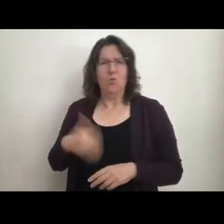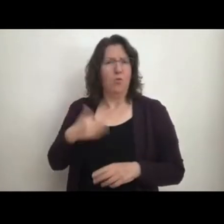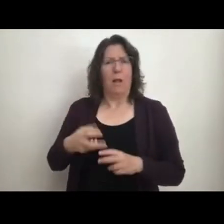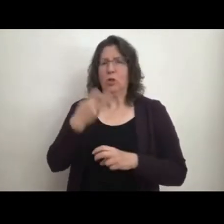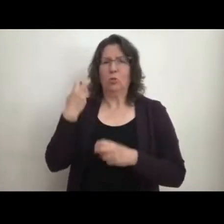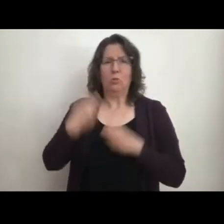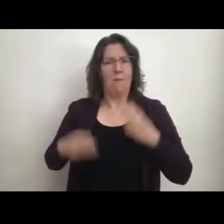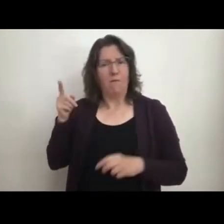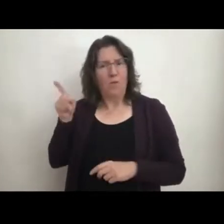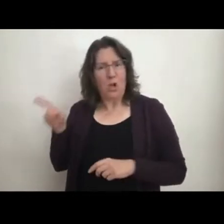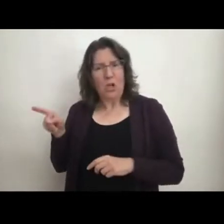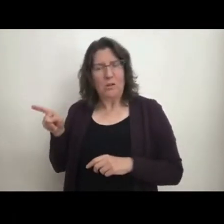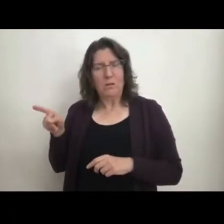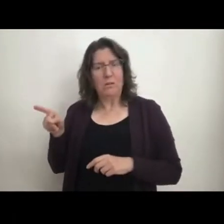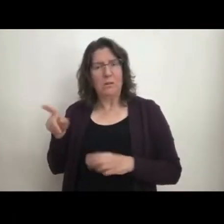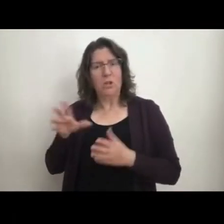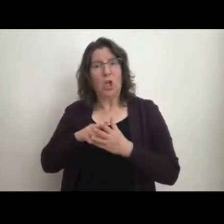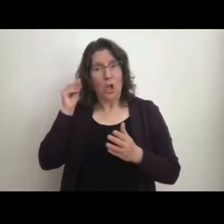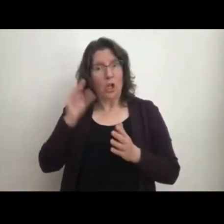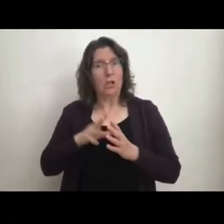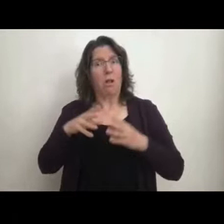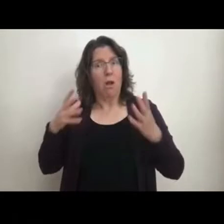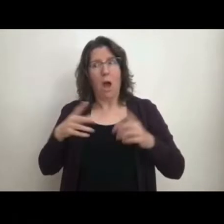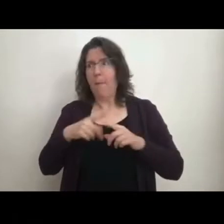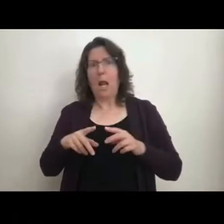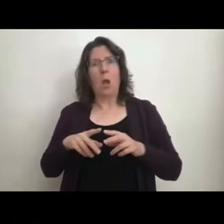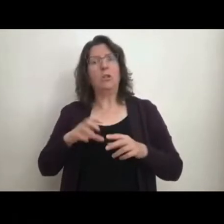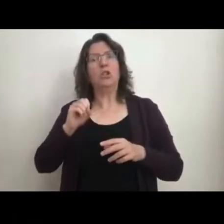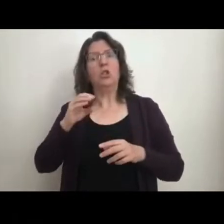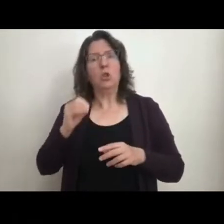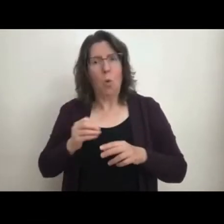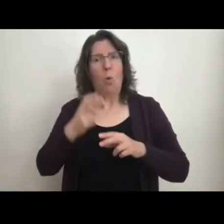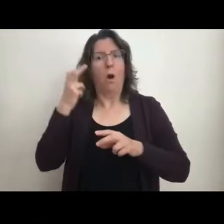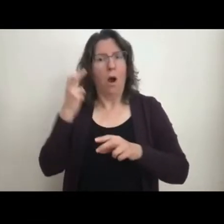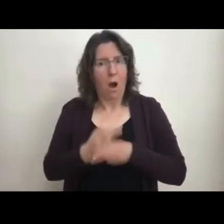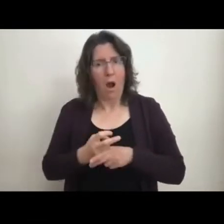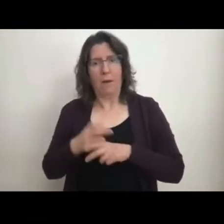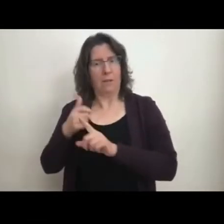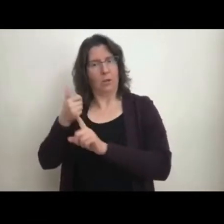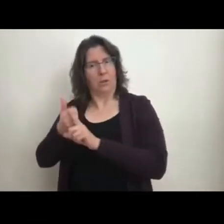I talked to Chrystene about this not long ago, she said it was very difficult for her to learn sign language.